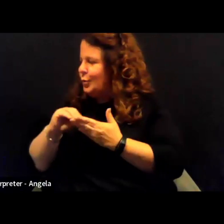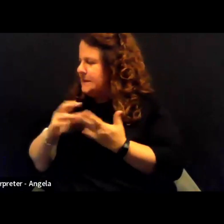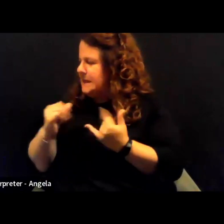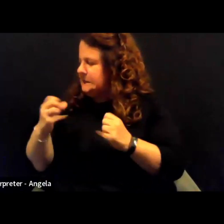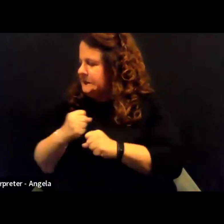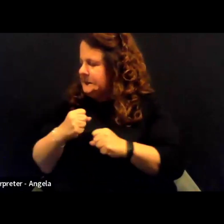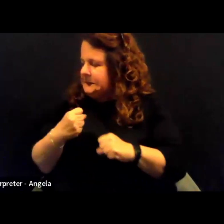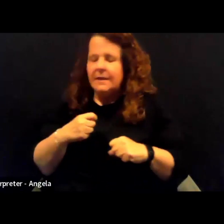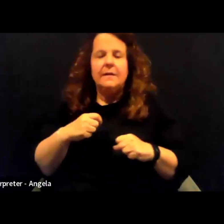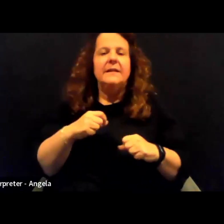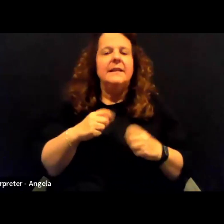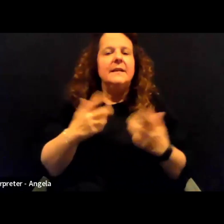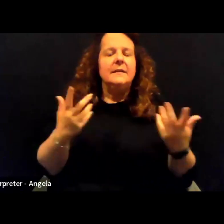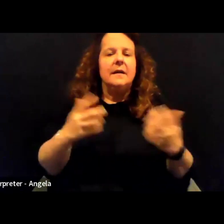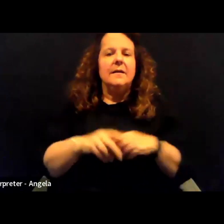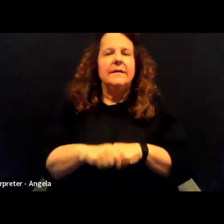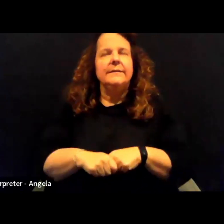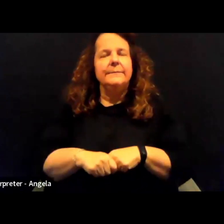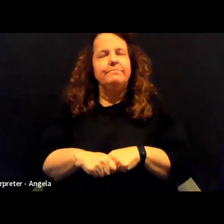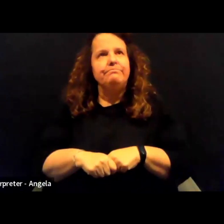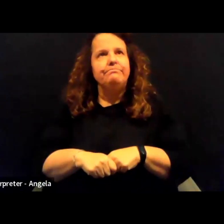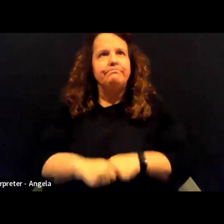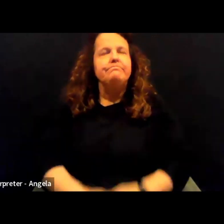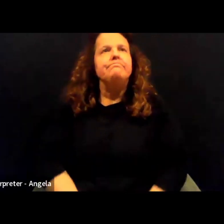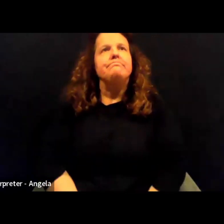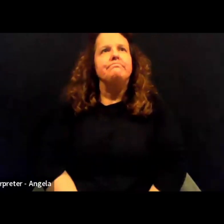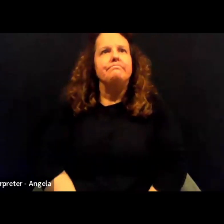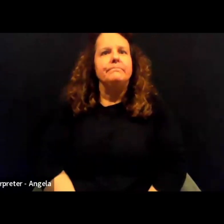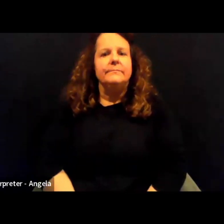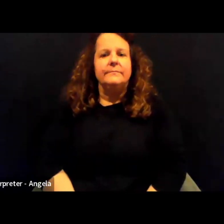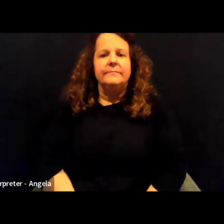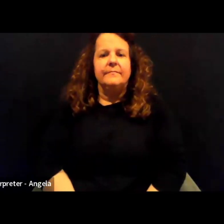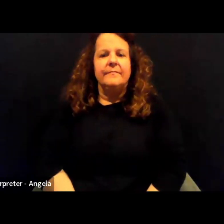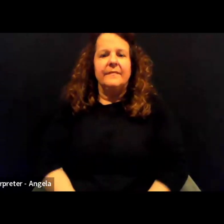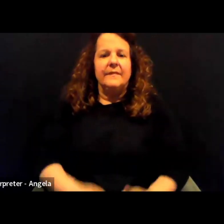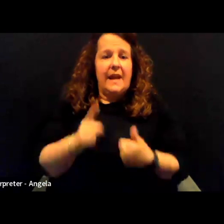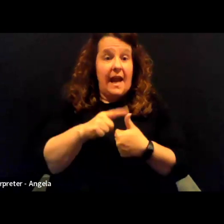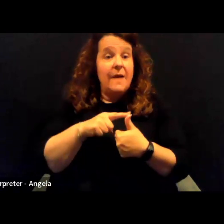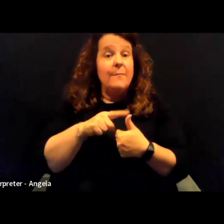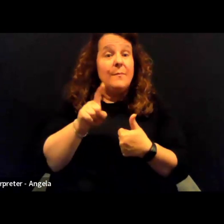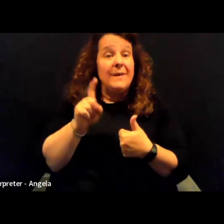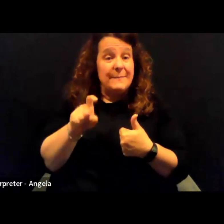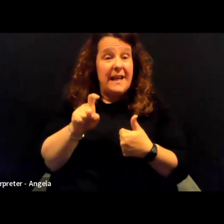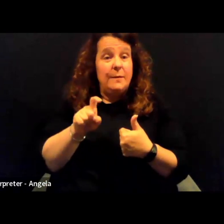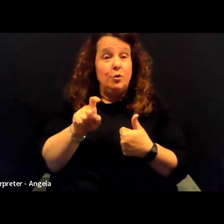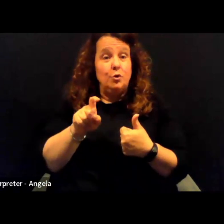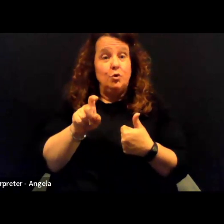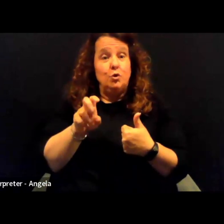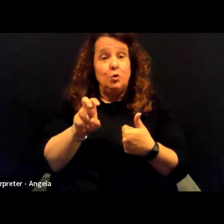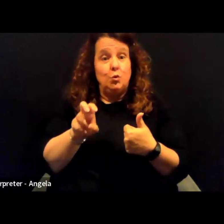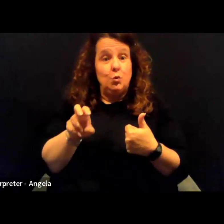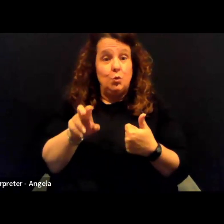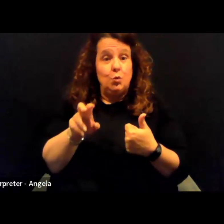but it's the basics of, I need to be able to navigate as a, as a blind and DeafBlind person.